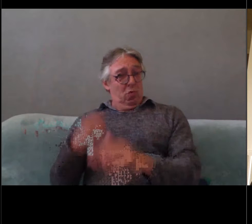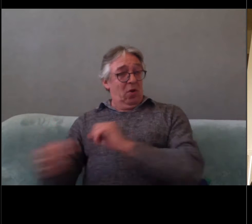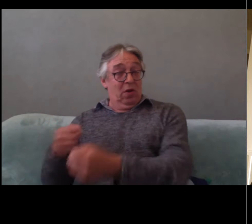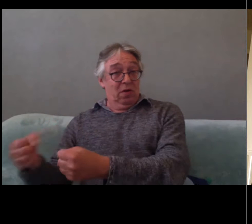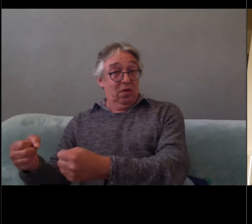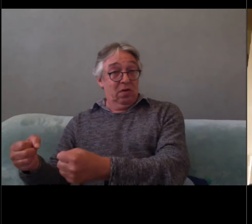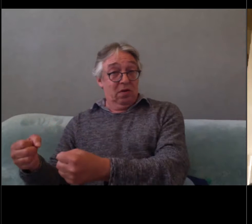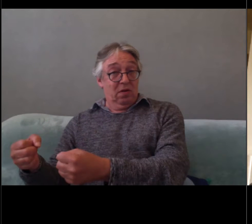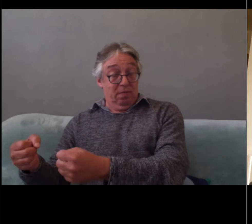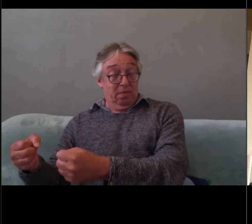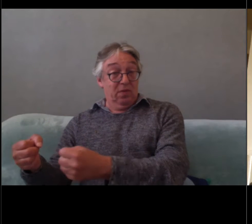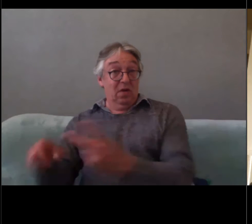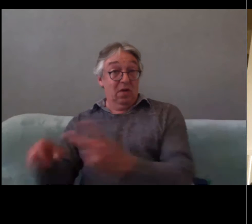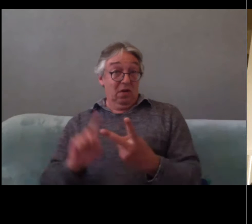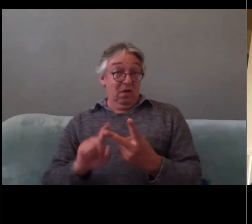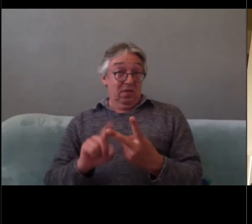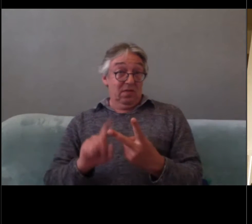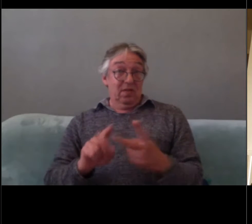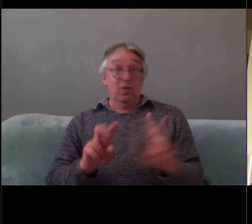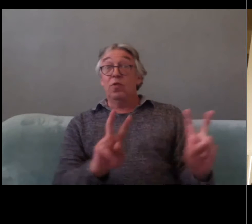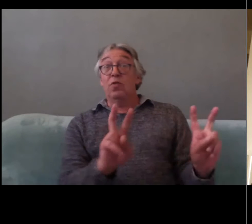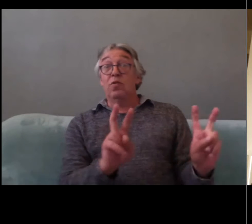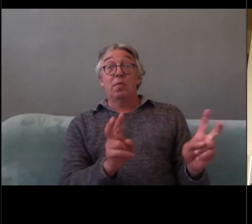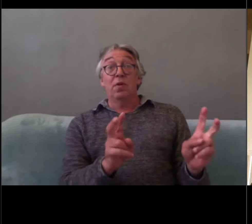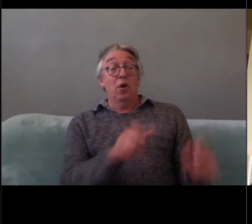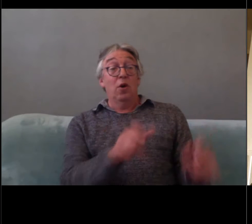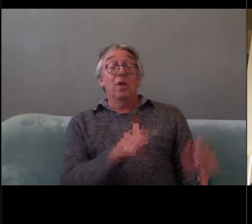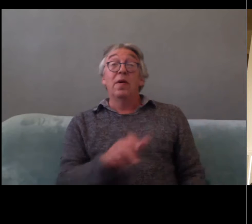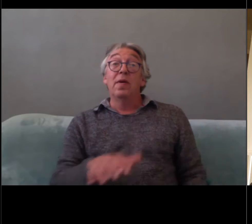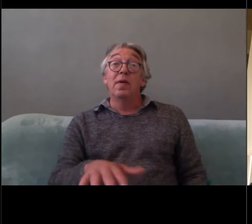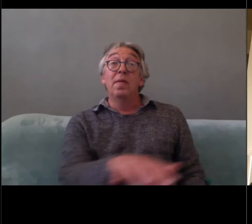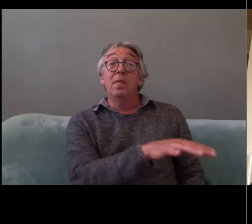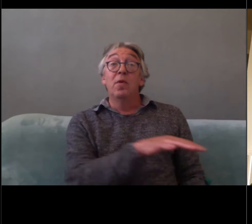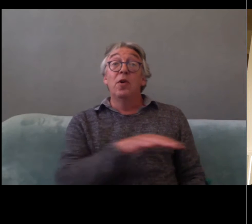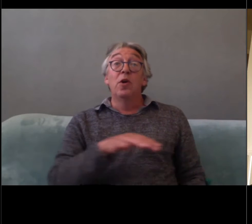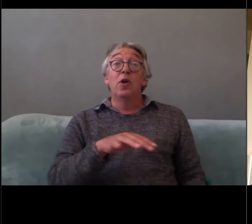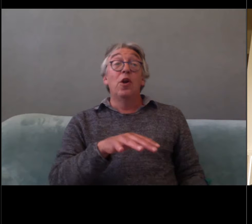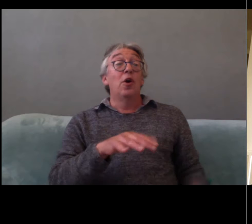We can speak about the situation of community-based services,